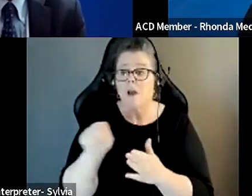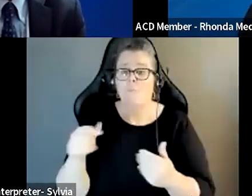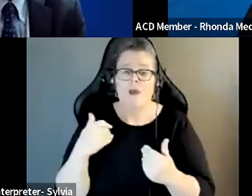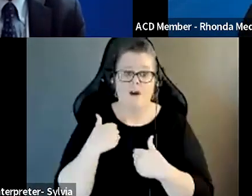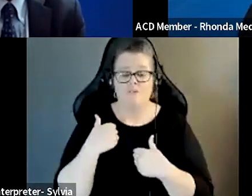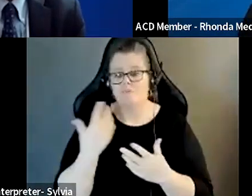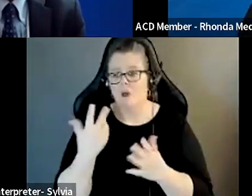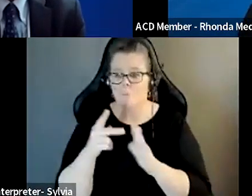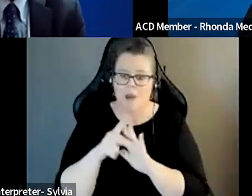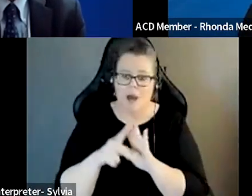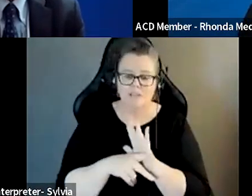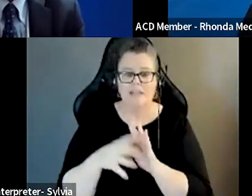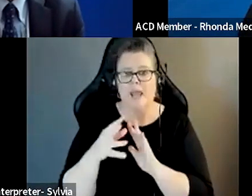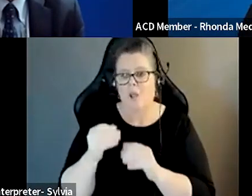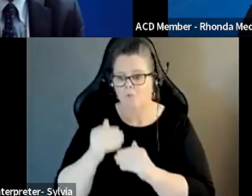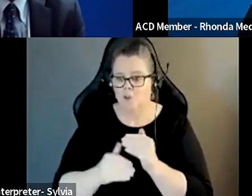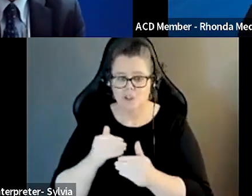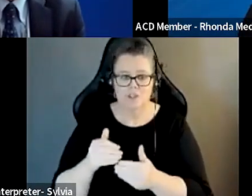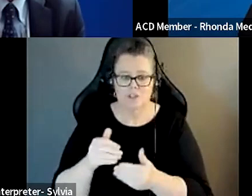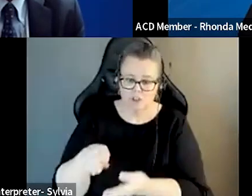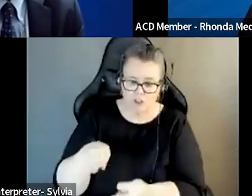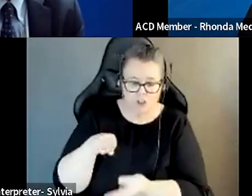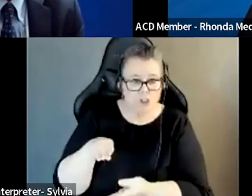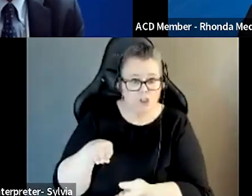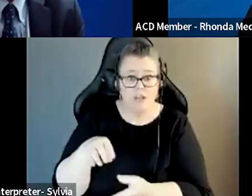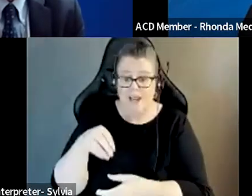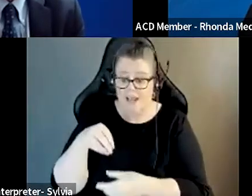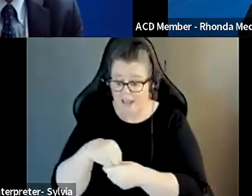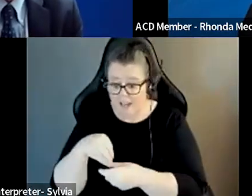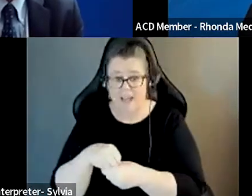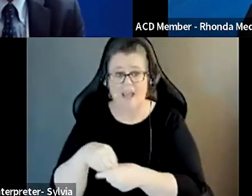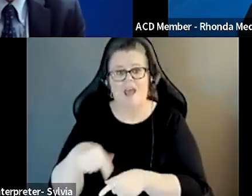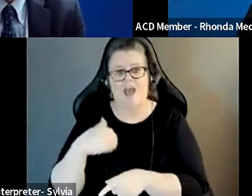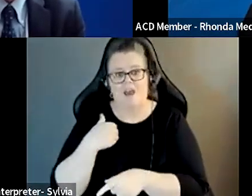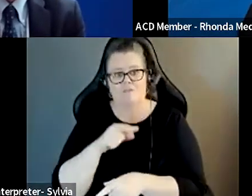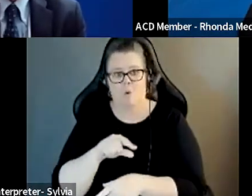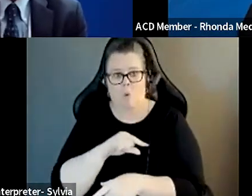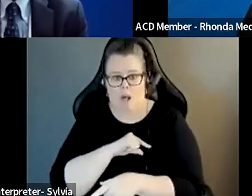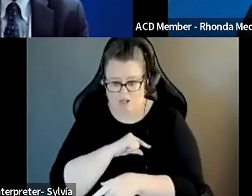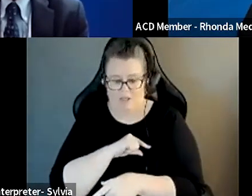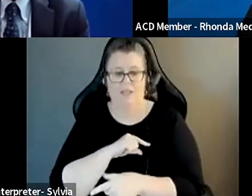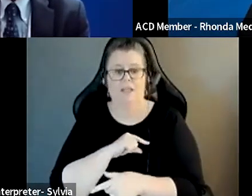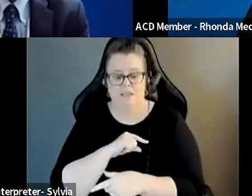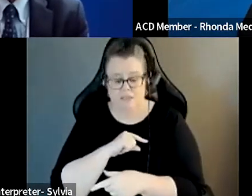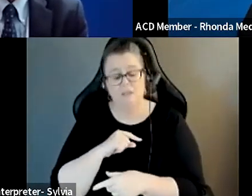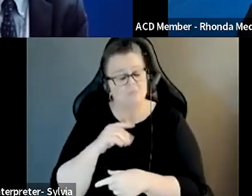You know, and they have a big policy and procedures manual. And inside of that, they have a quality section. That's fine, and we could do that.